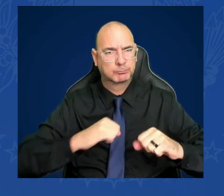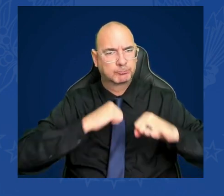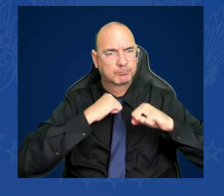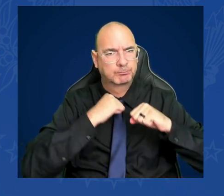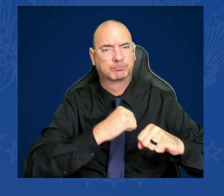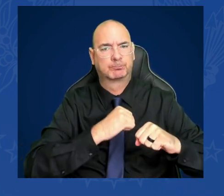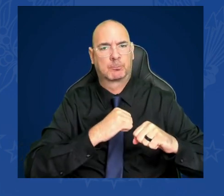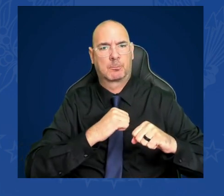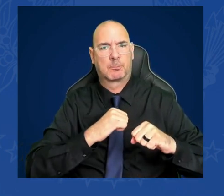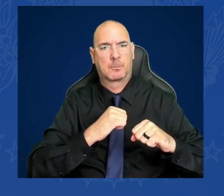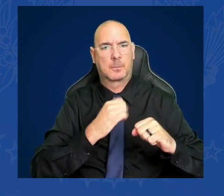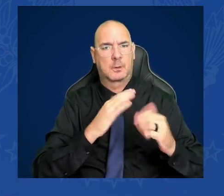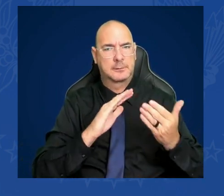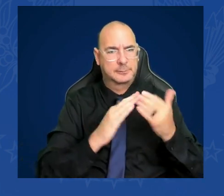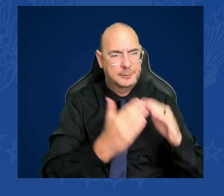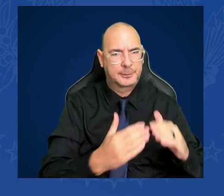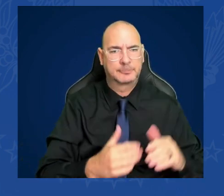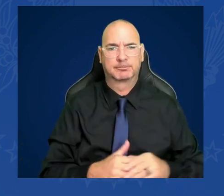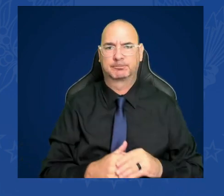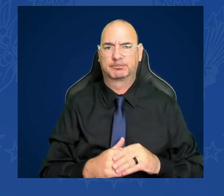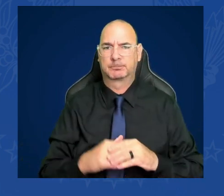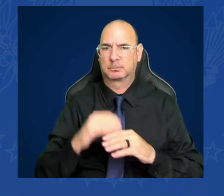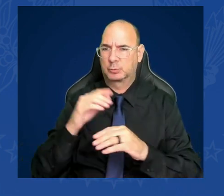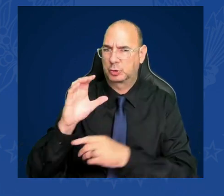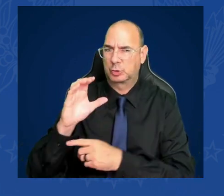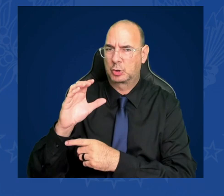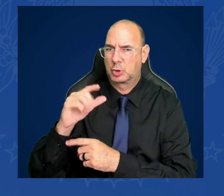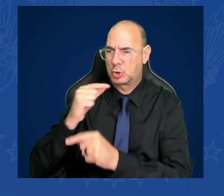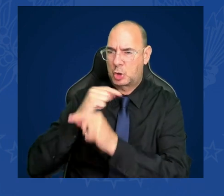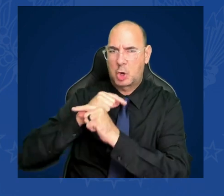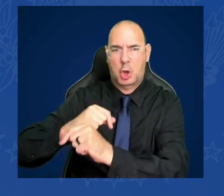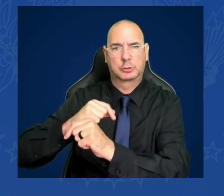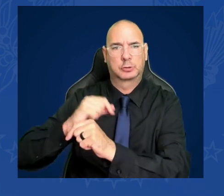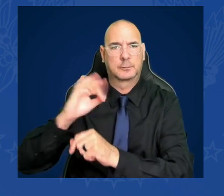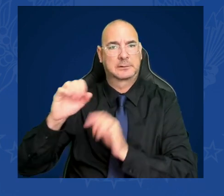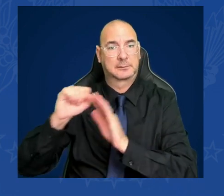guardian of a state, and service to country.